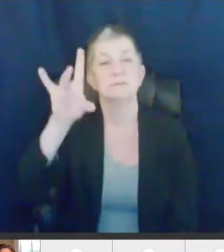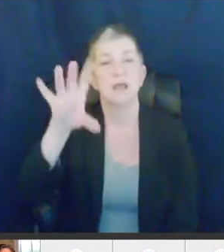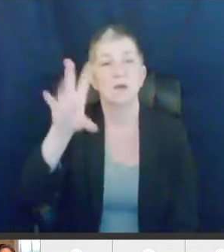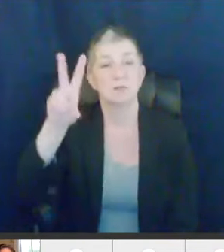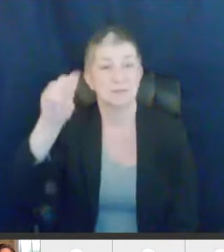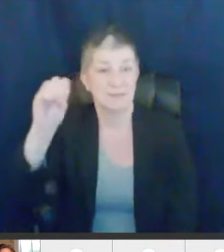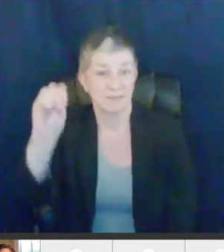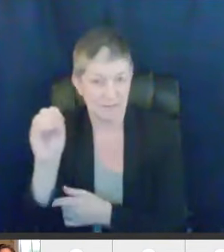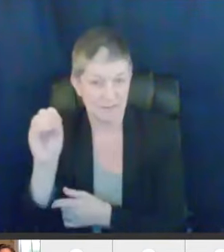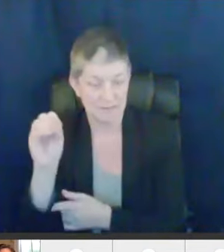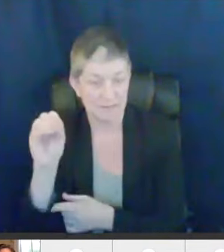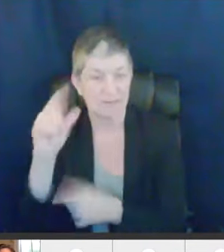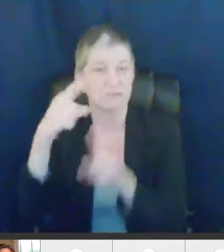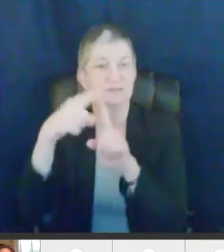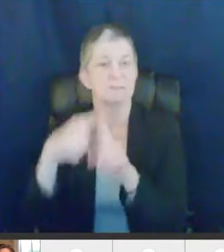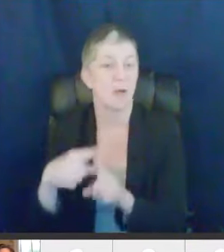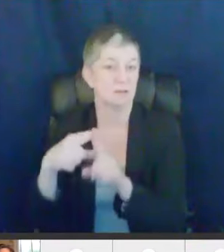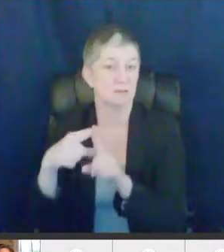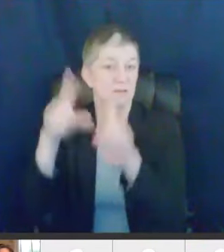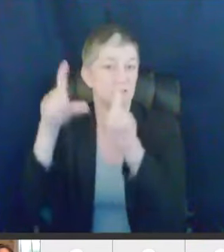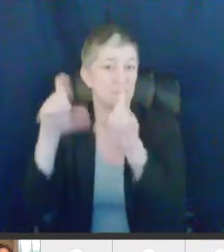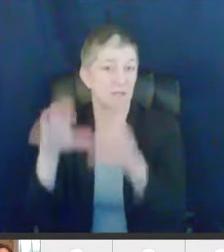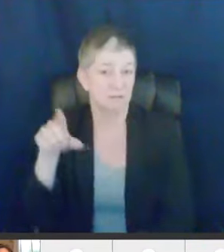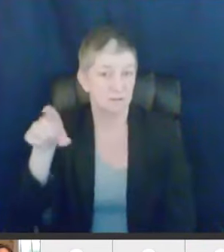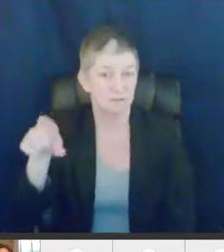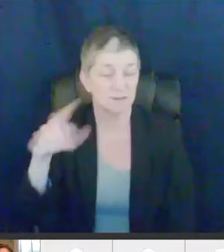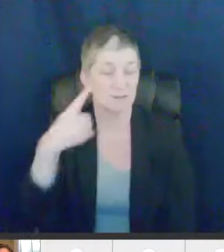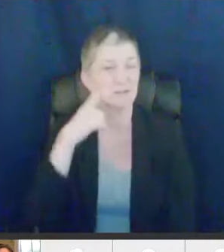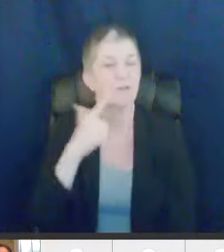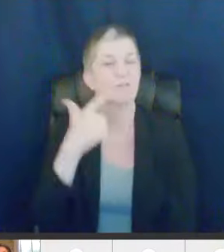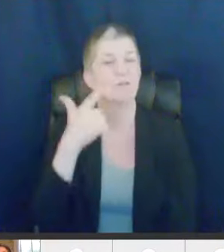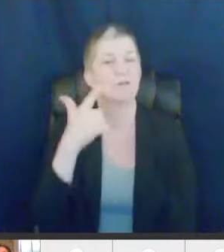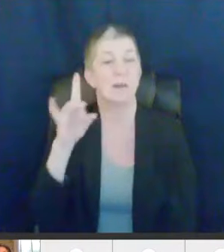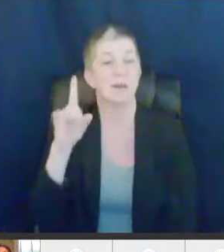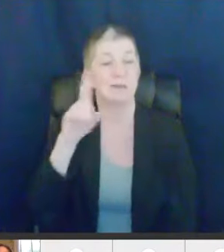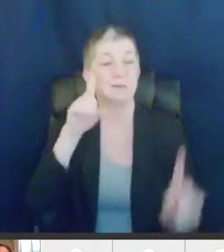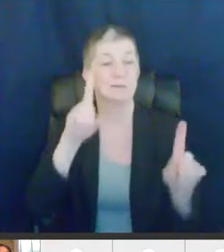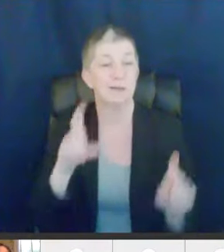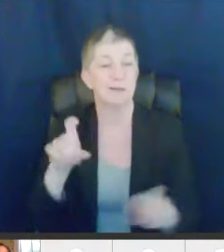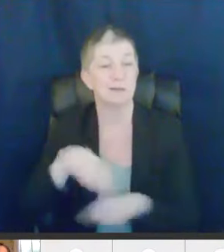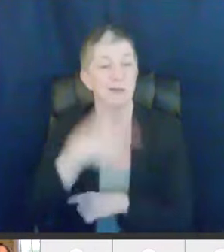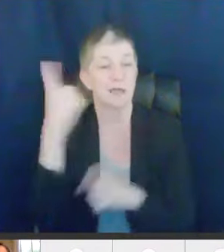tested positive so for 28 days of testing we're running an average of 14